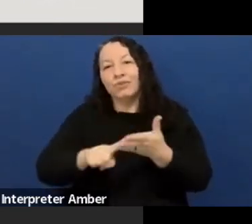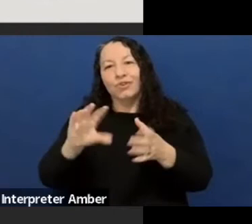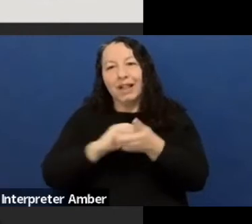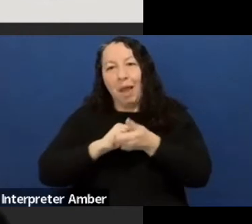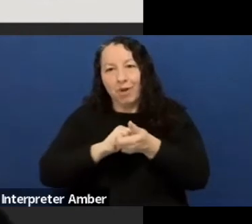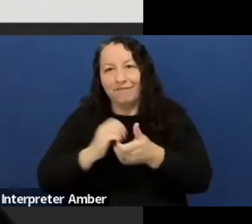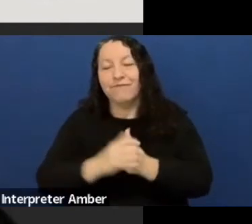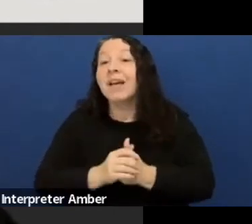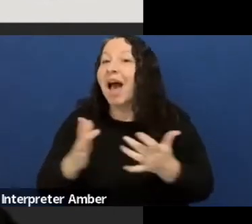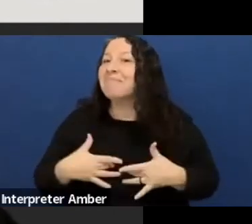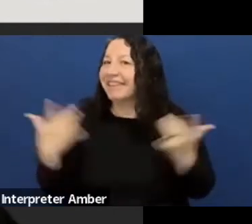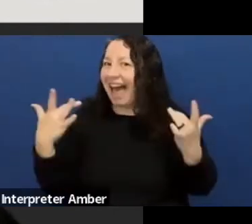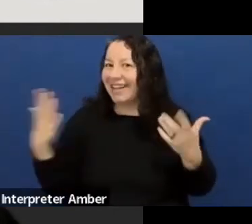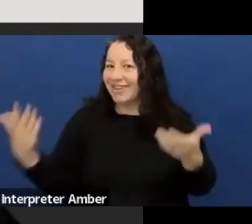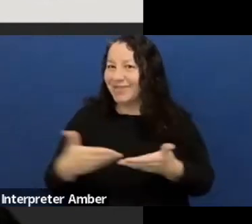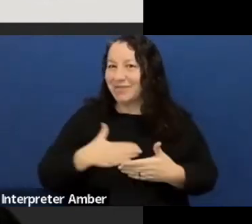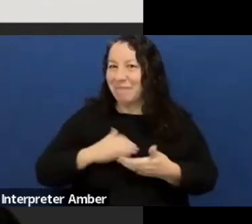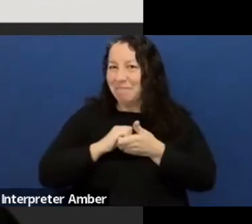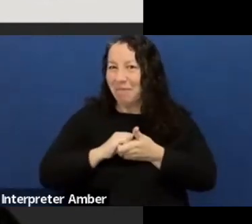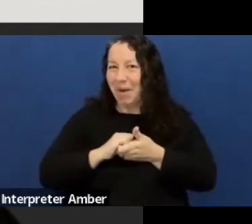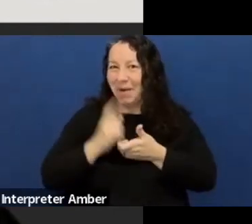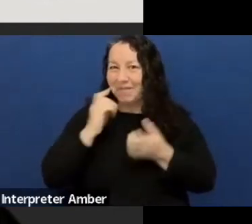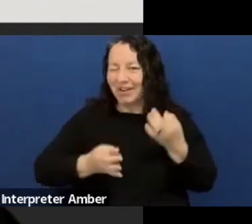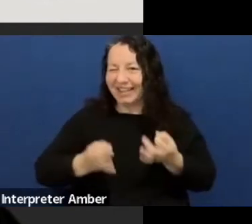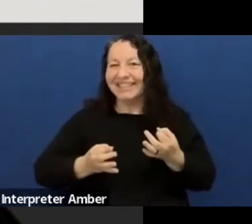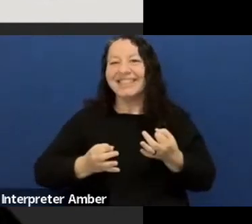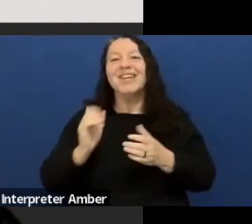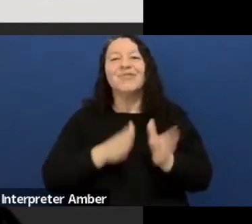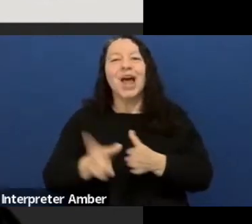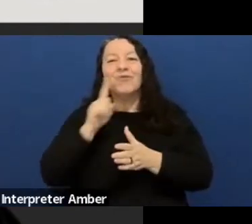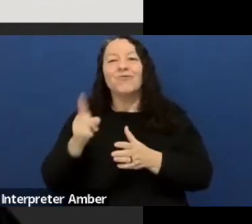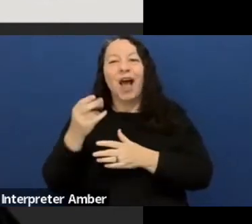patient led research collaborative. And I'm delighted to introduce my partner and justice